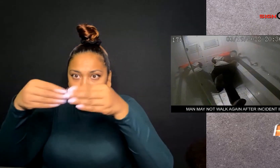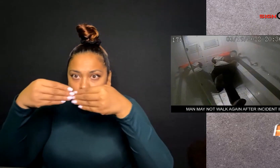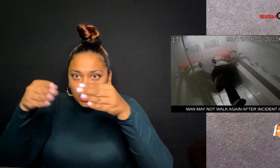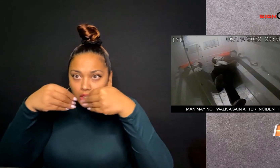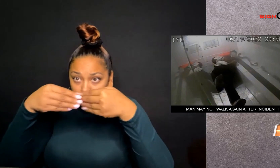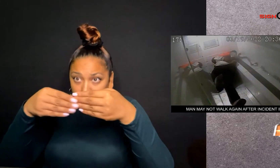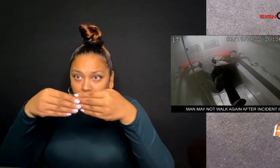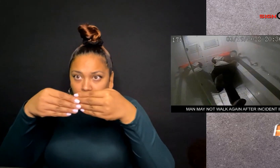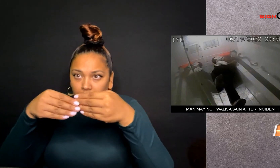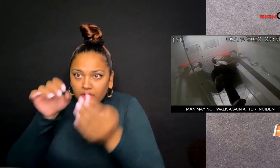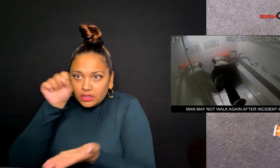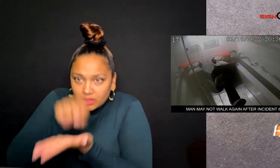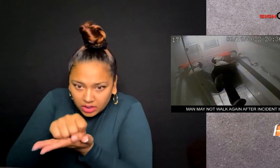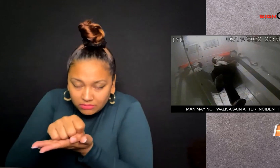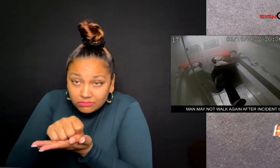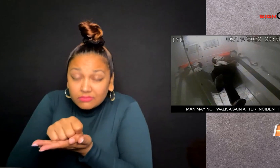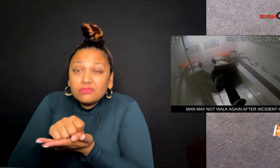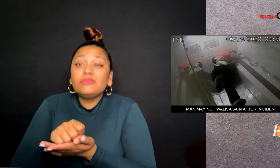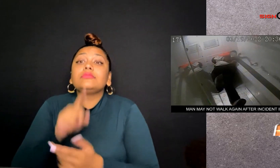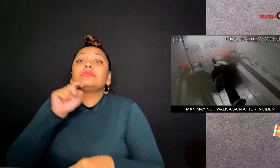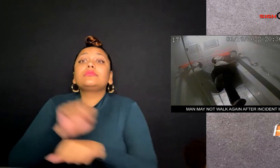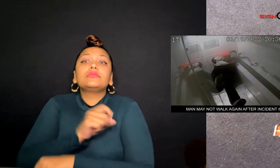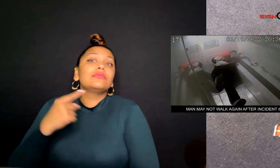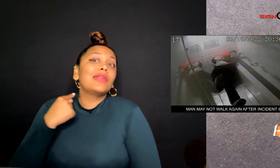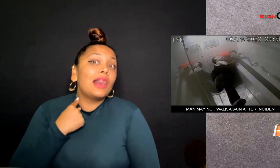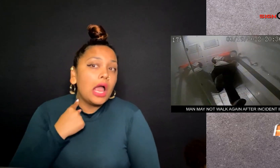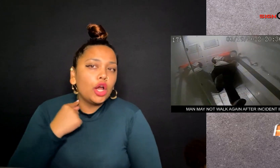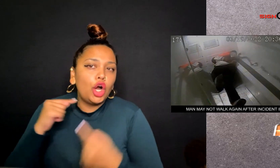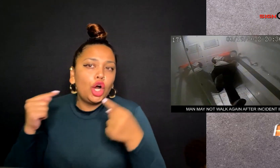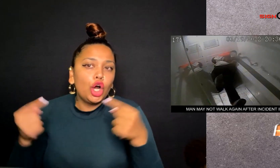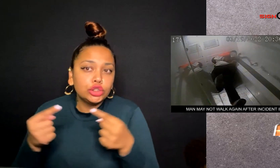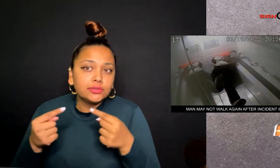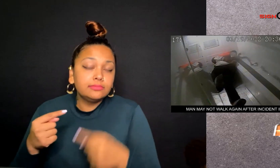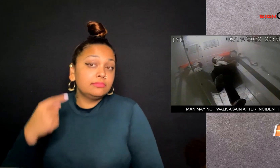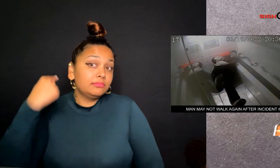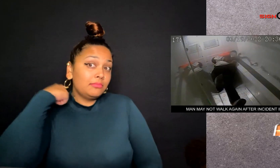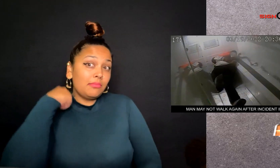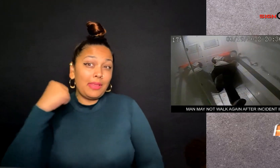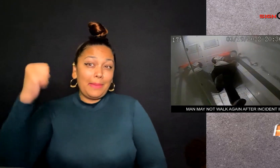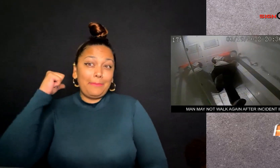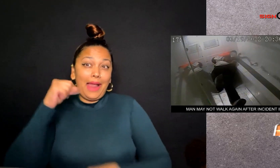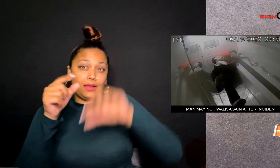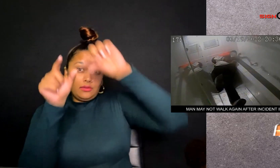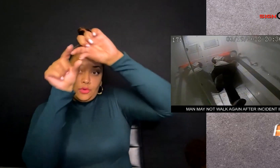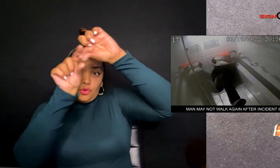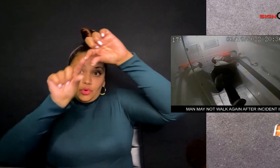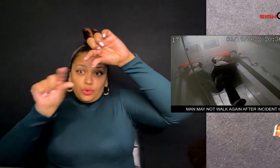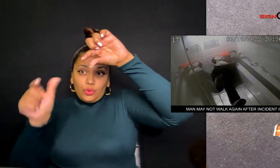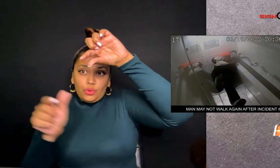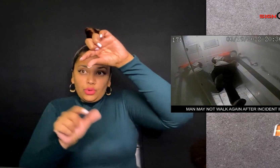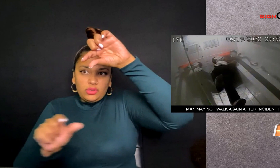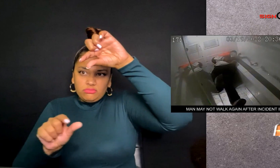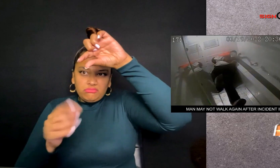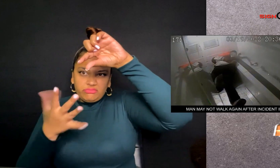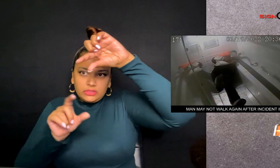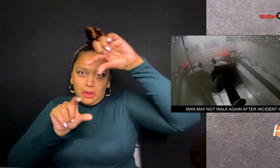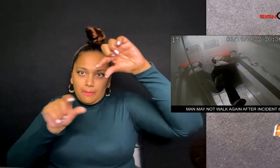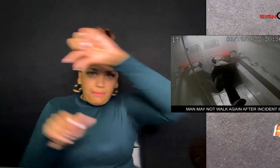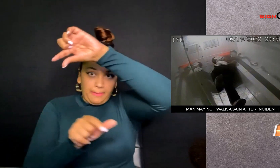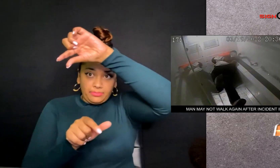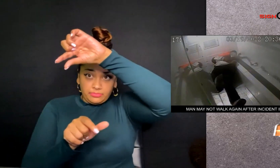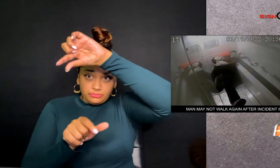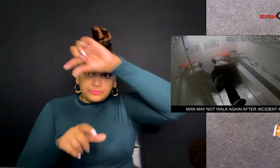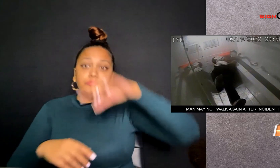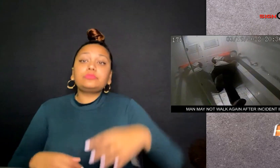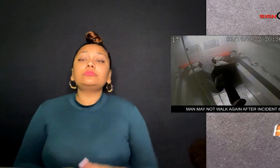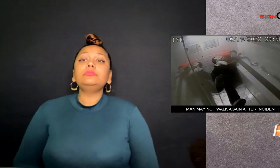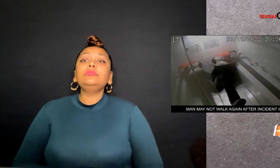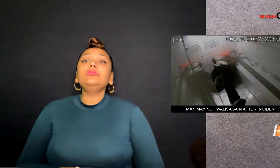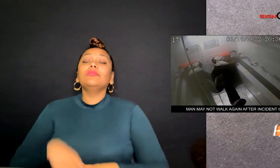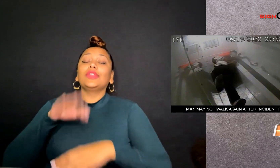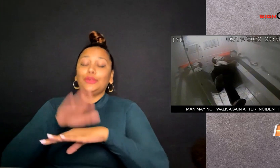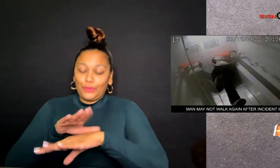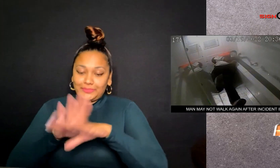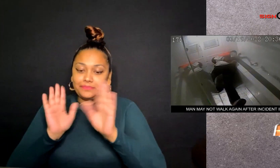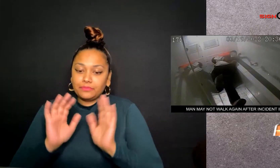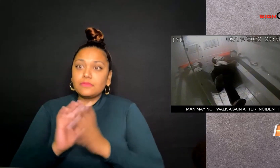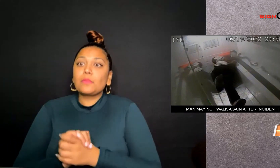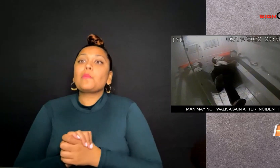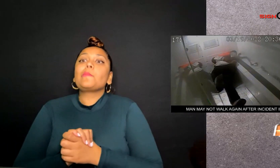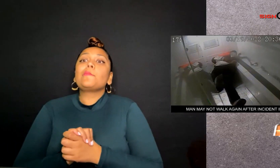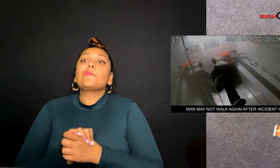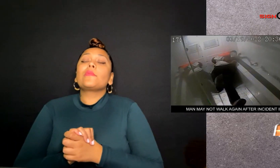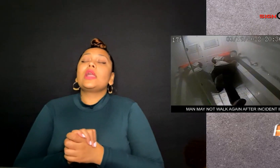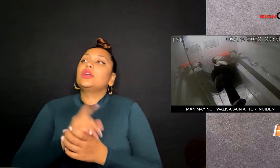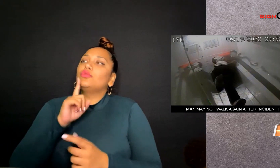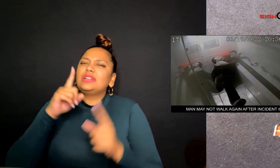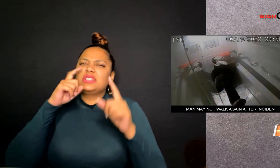first into the rear exit door injuring his neck and spine again a word of warning this